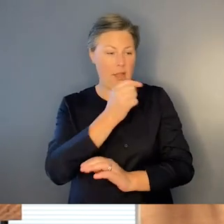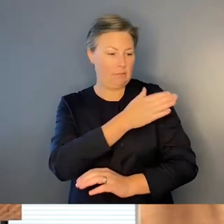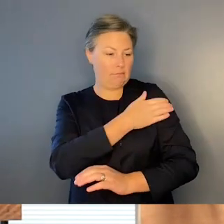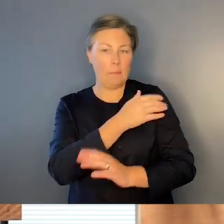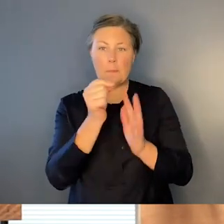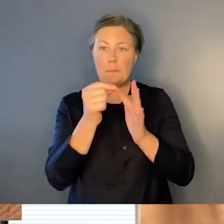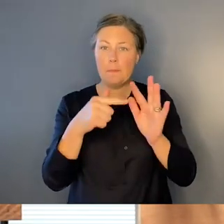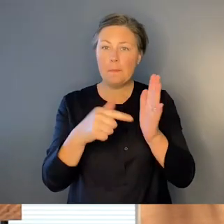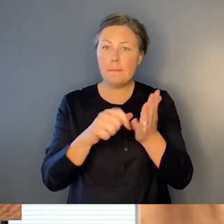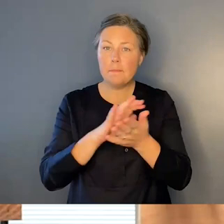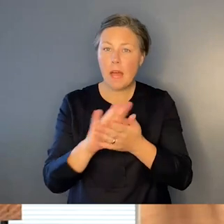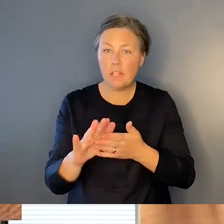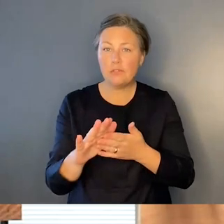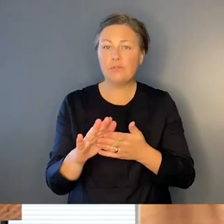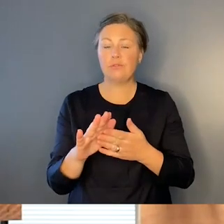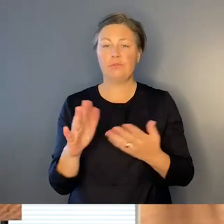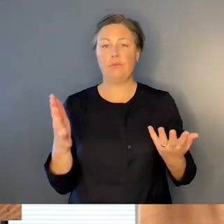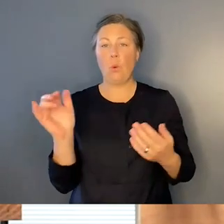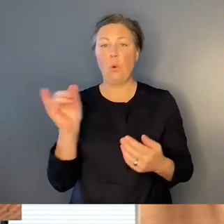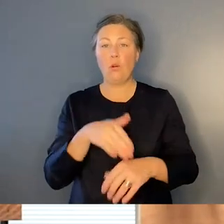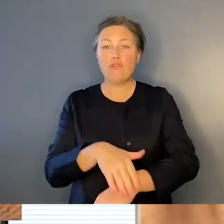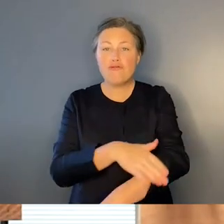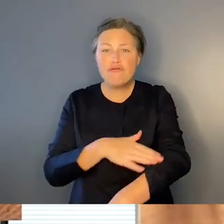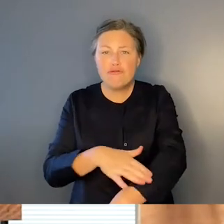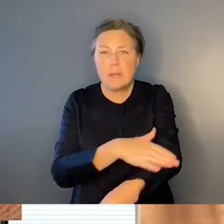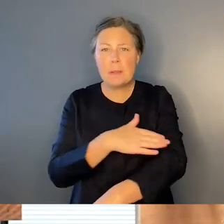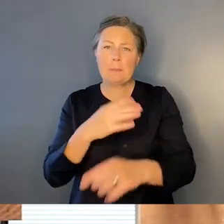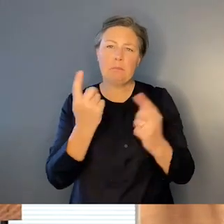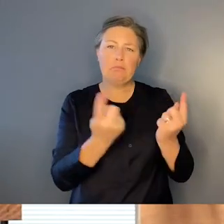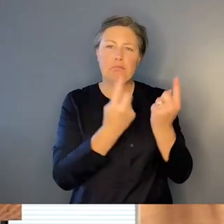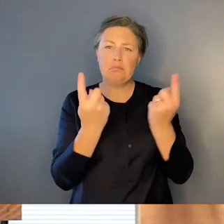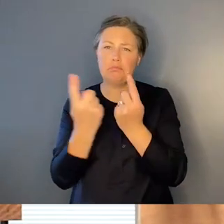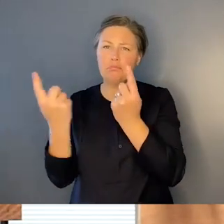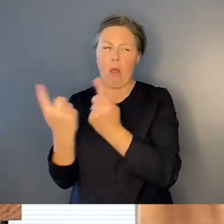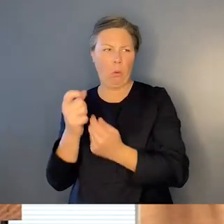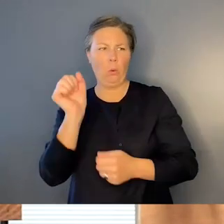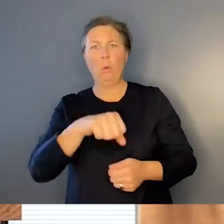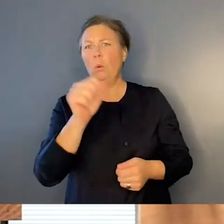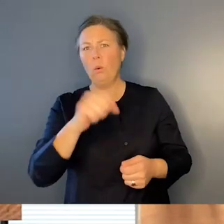There's patches and pills, and creams, and tablets and... Yeah, there's a whole range.